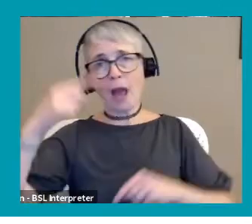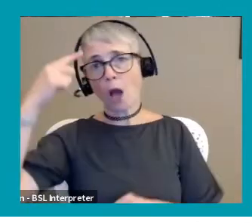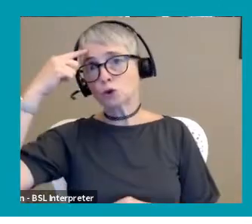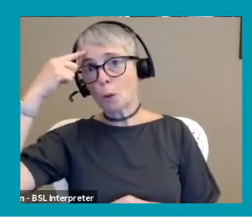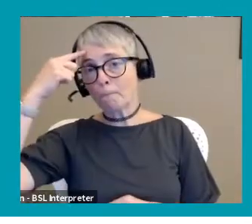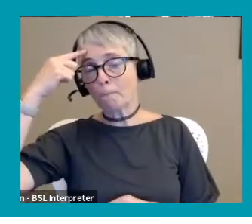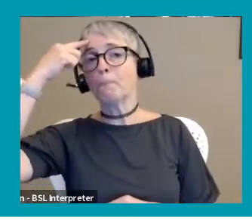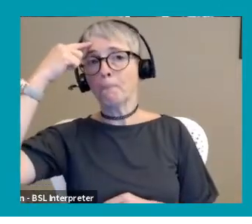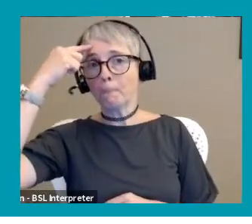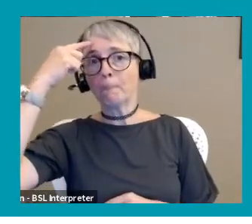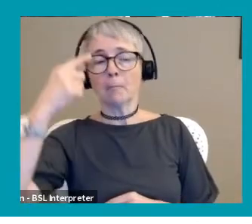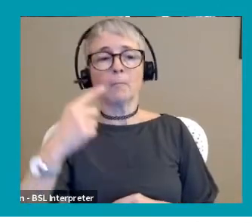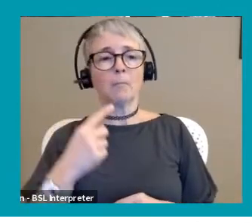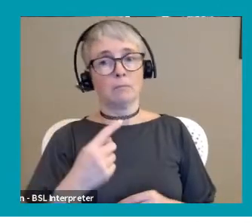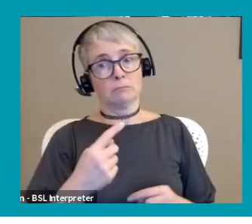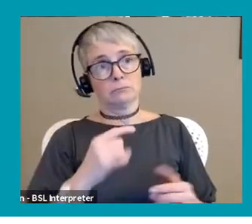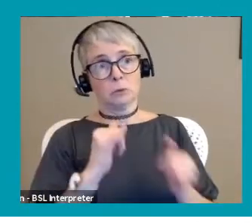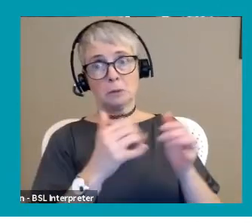jobs available in an organisation.